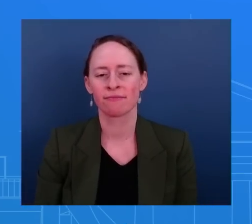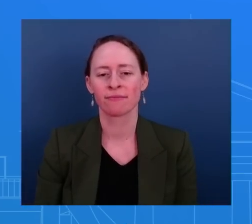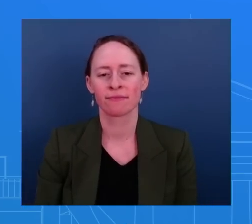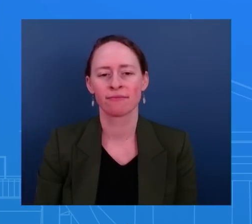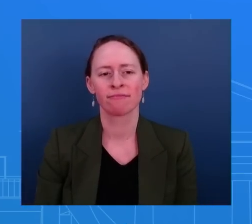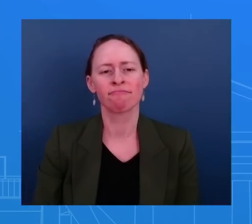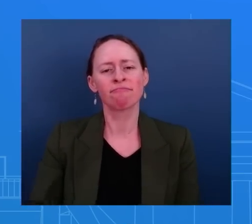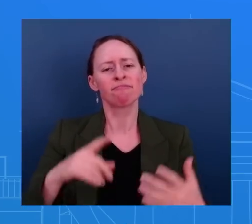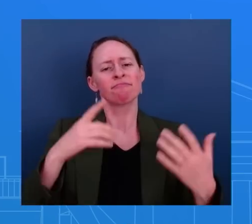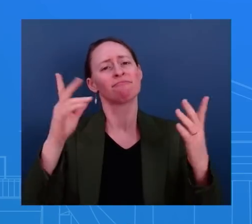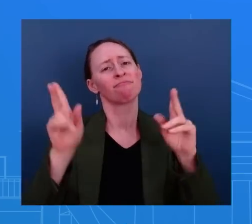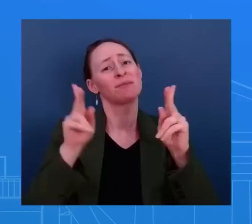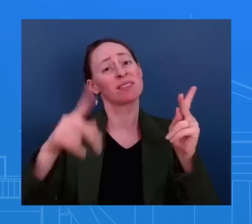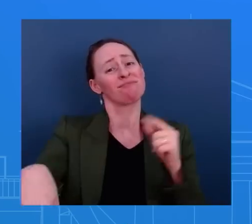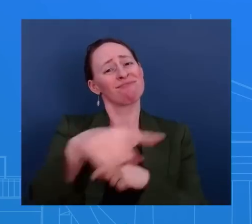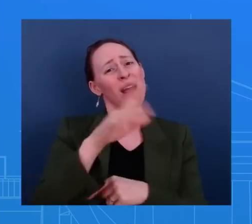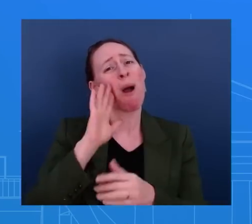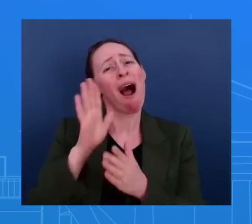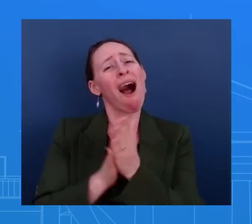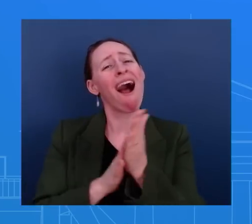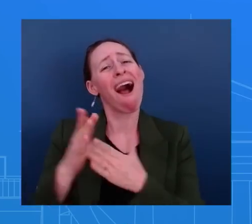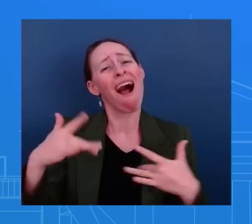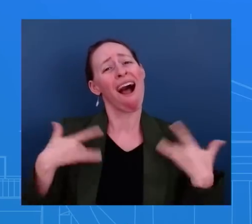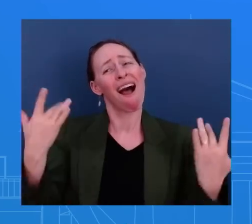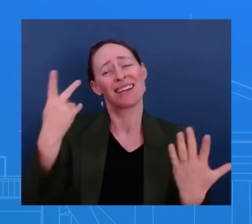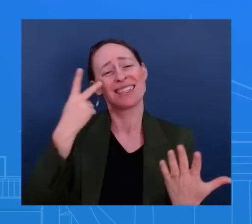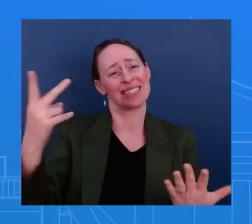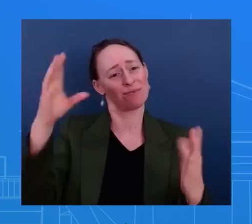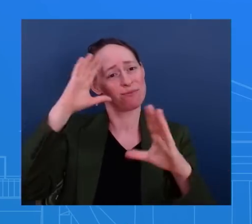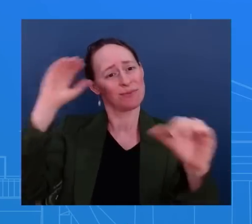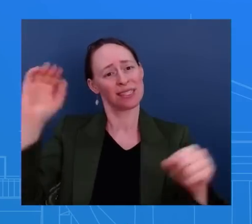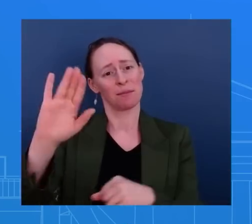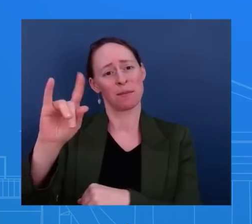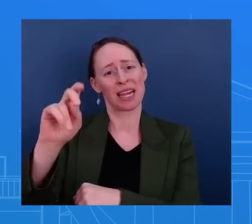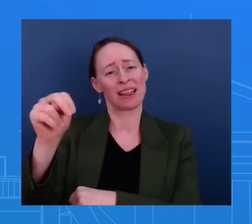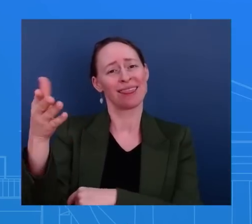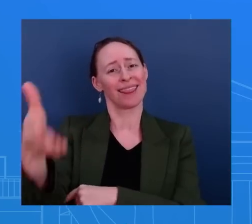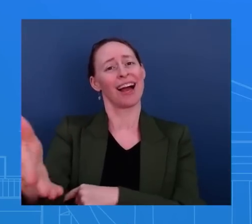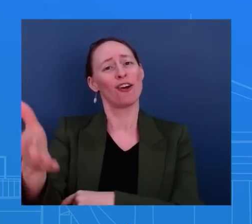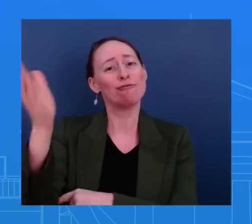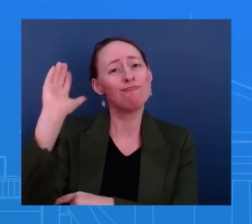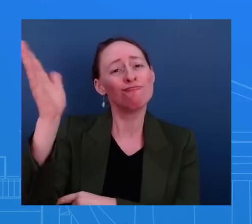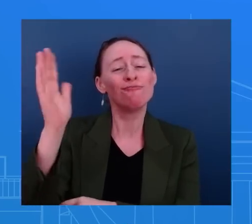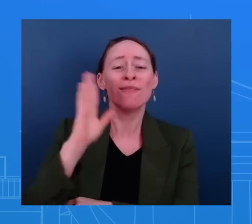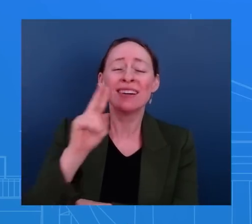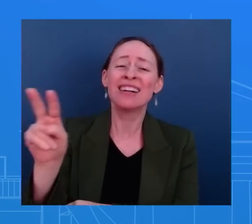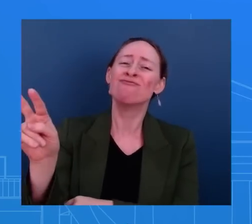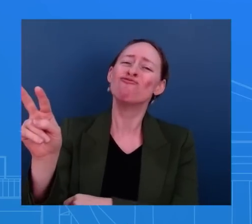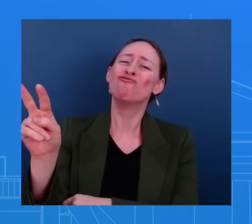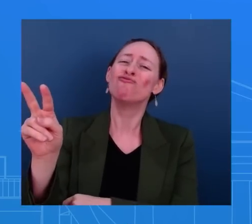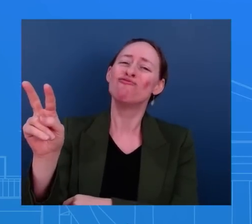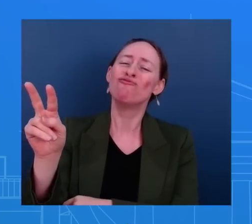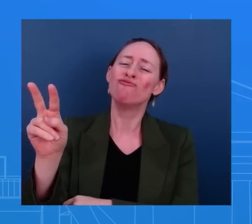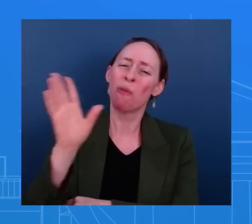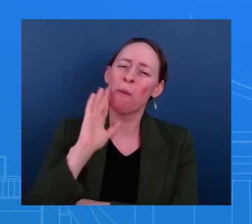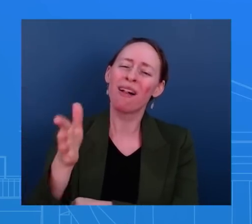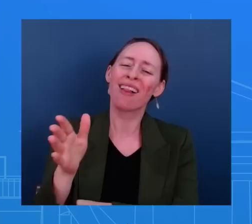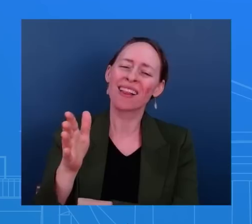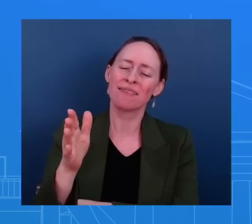They will be very excited to see him. And so, we're -- he's certainly looking forward to that. I'll let the DNC convention, obviously, make --